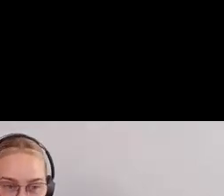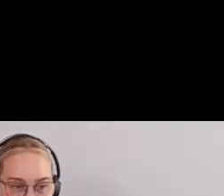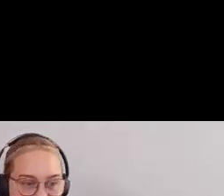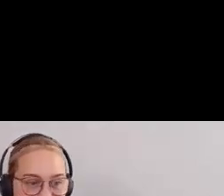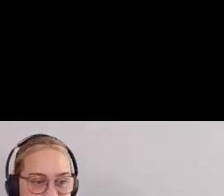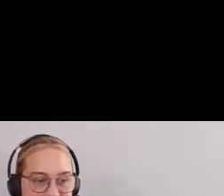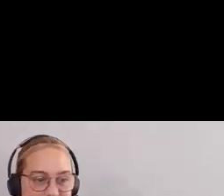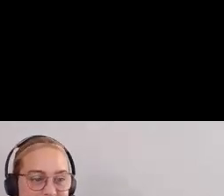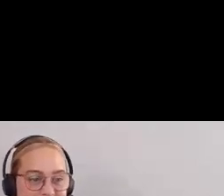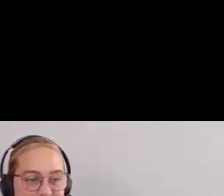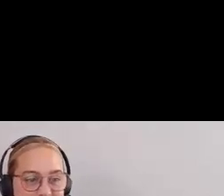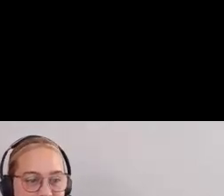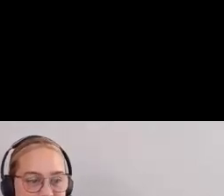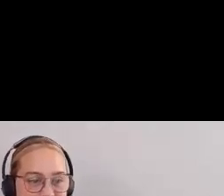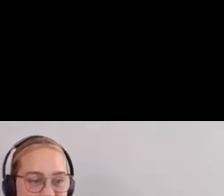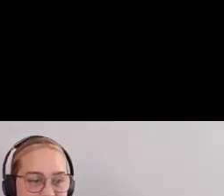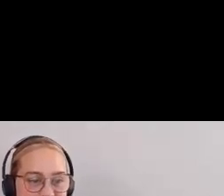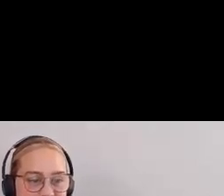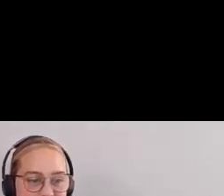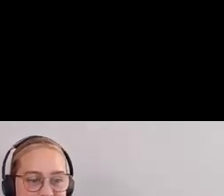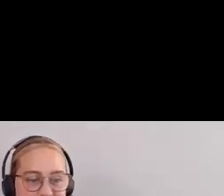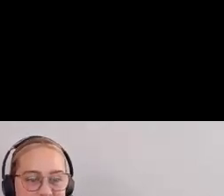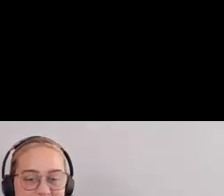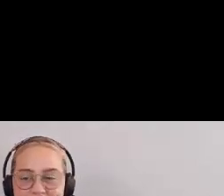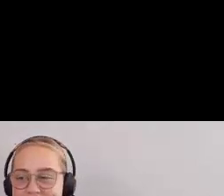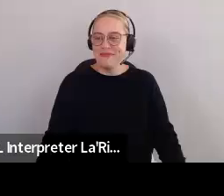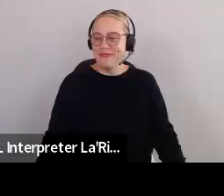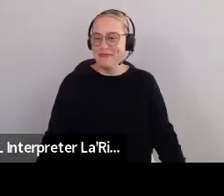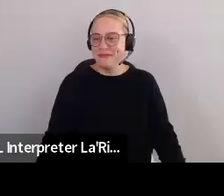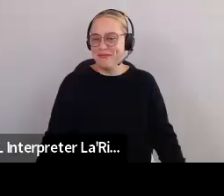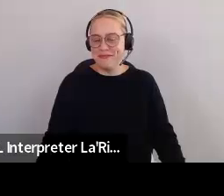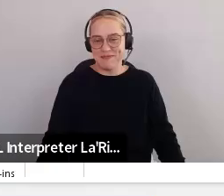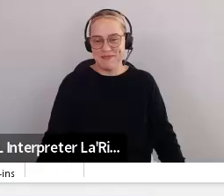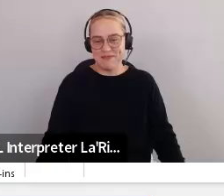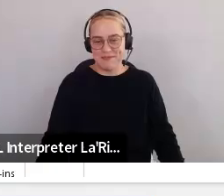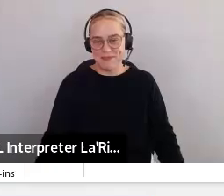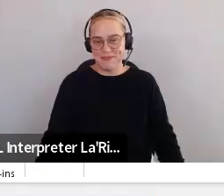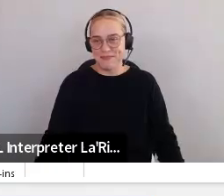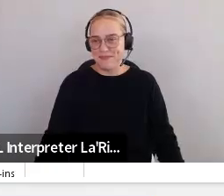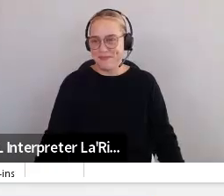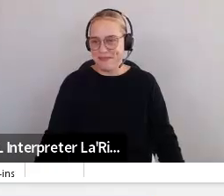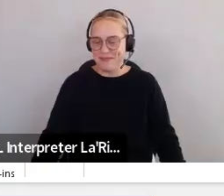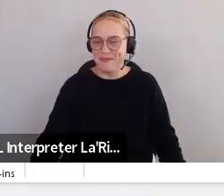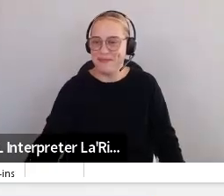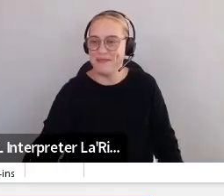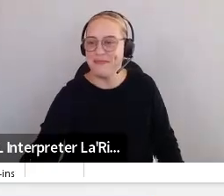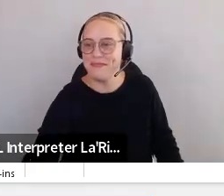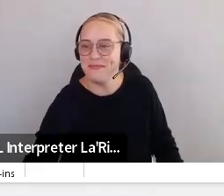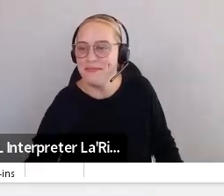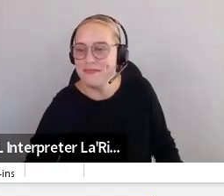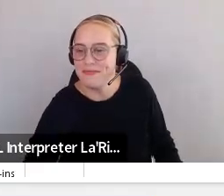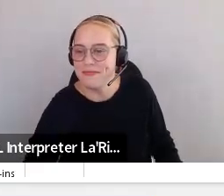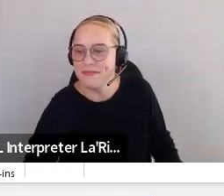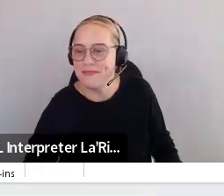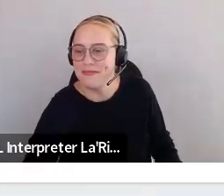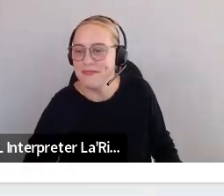feel like this is more important in the PowerPoint I get to share with you.